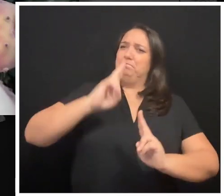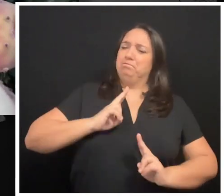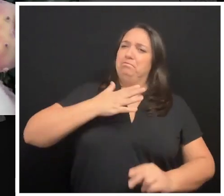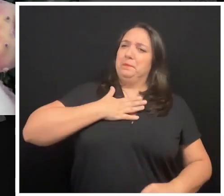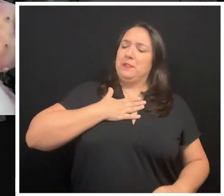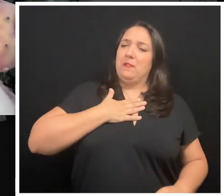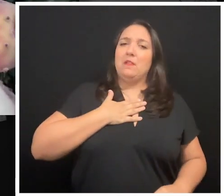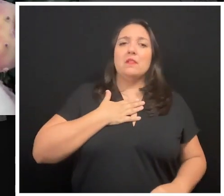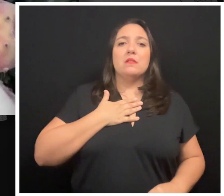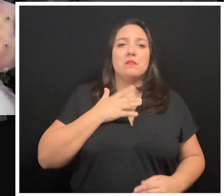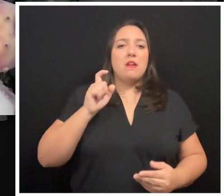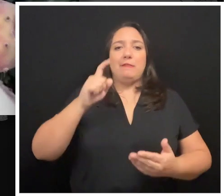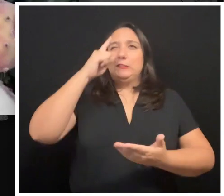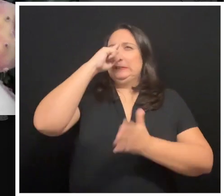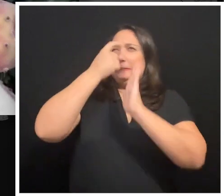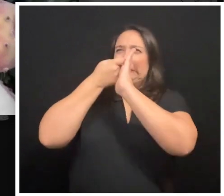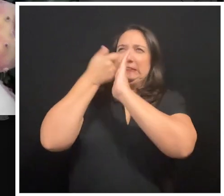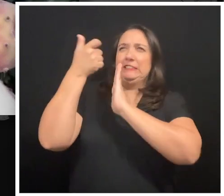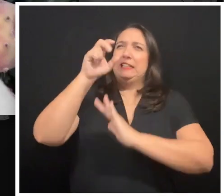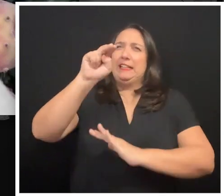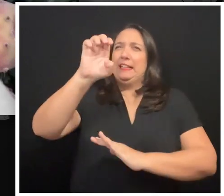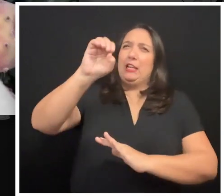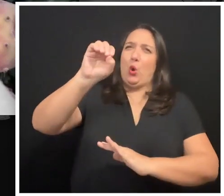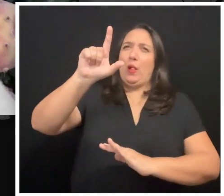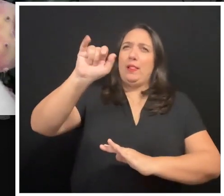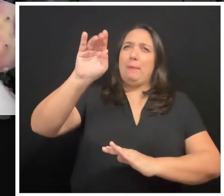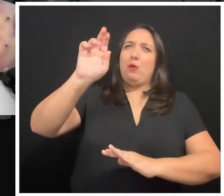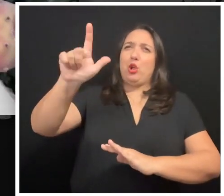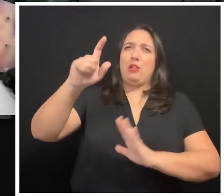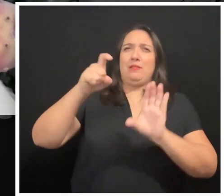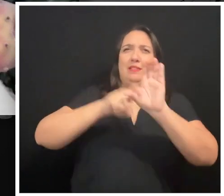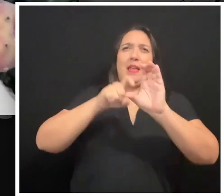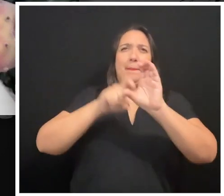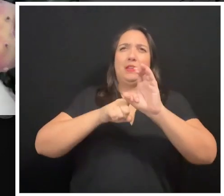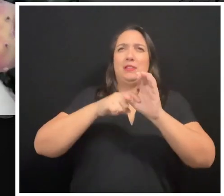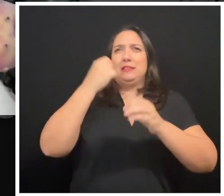and I started to unlearn neoliberal capitalist notions of what success is,